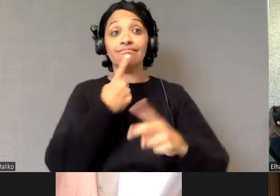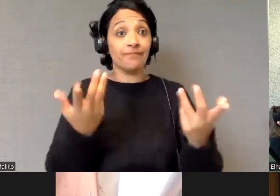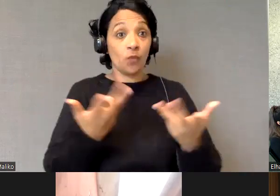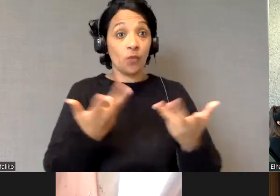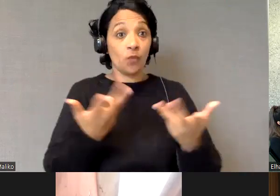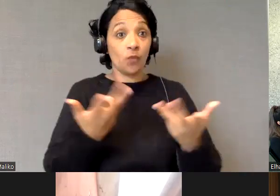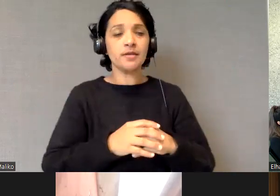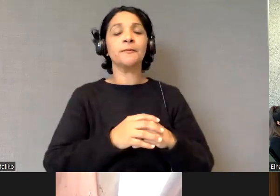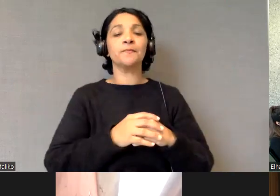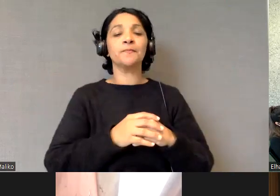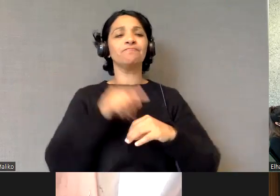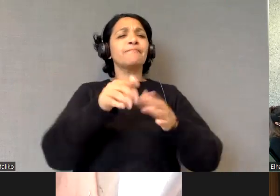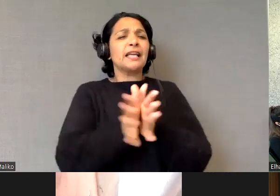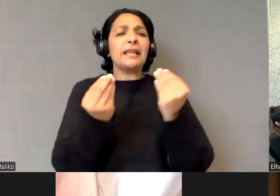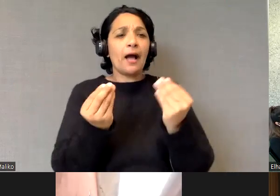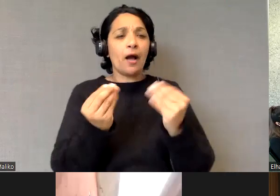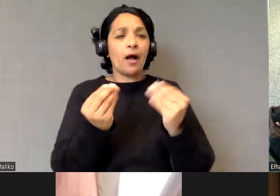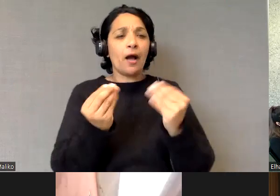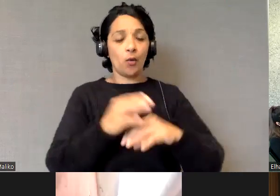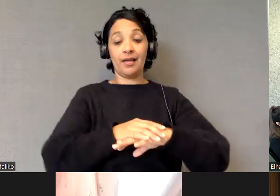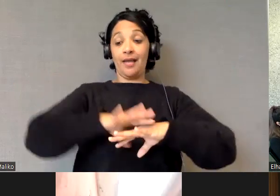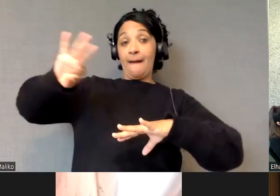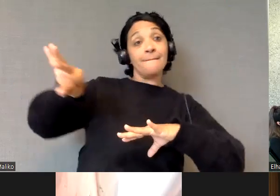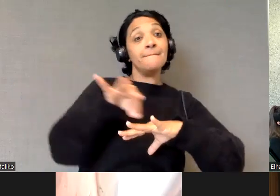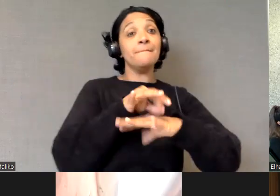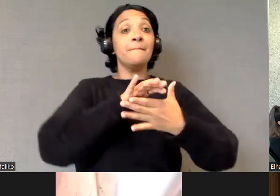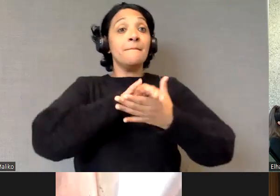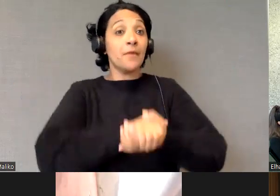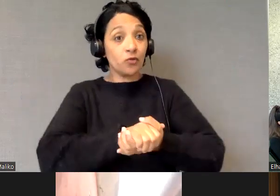a marriage of disability and poverty.